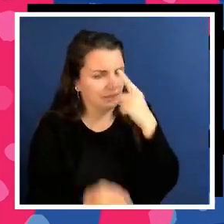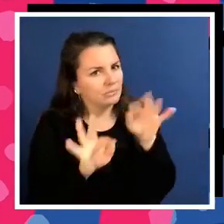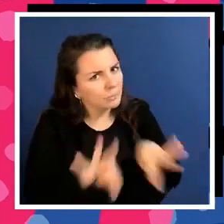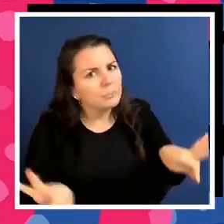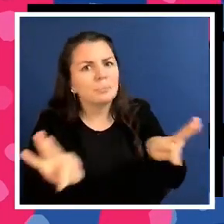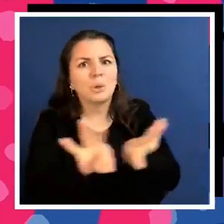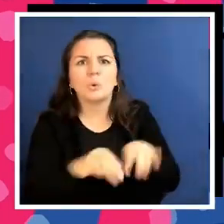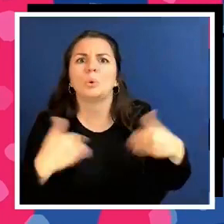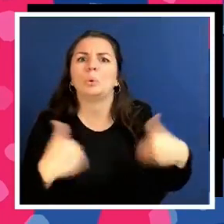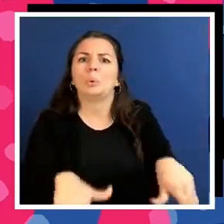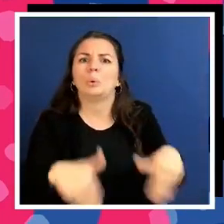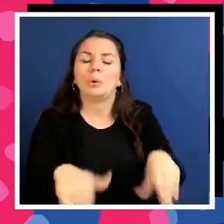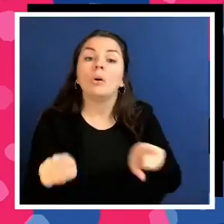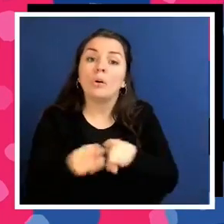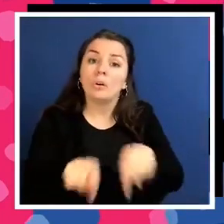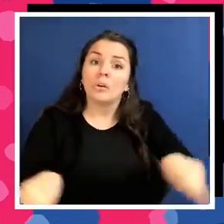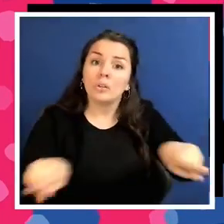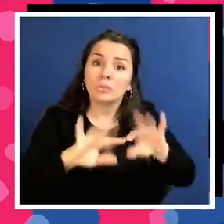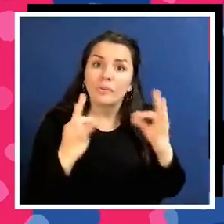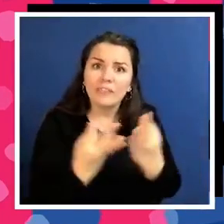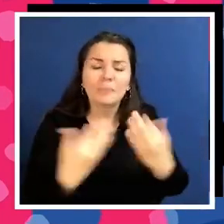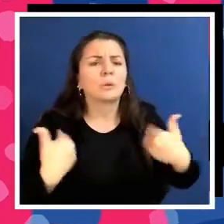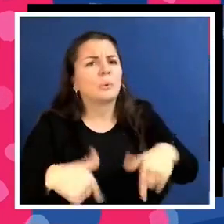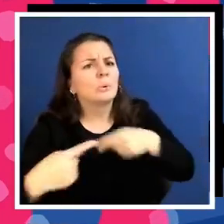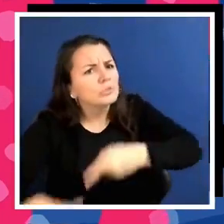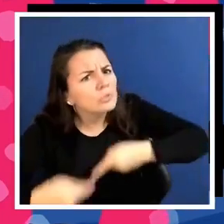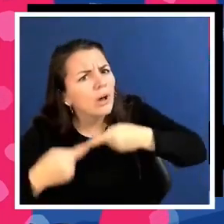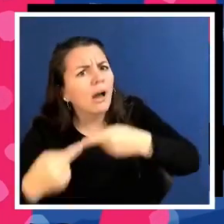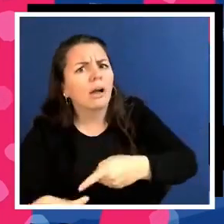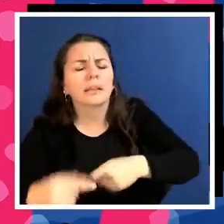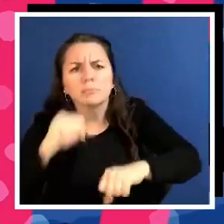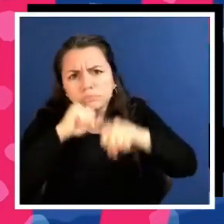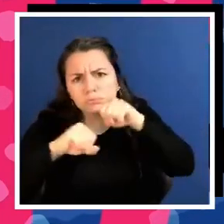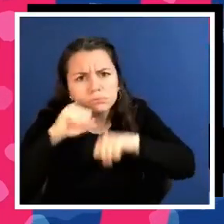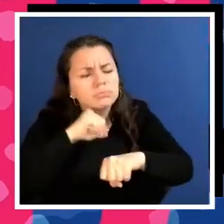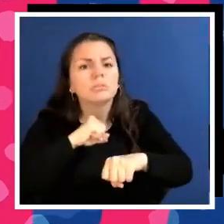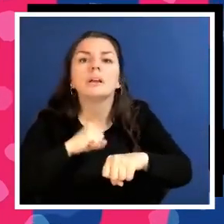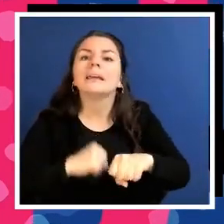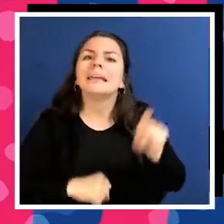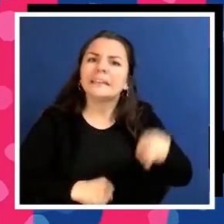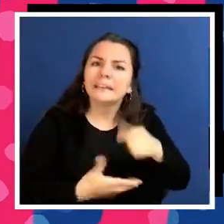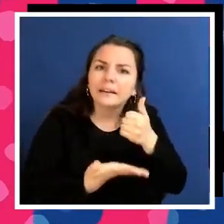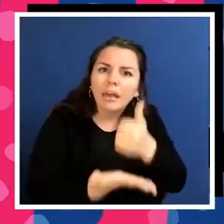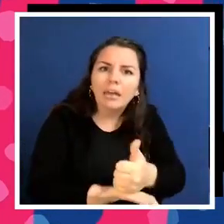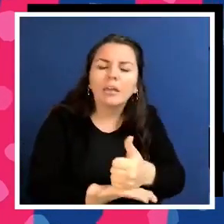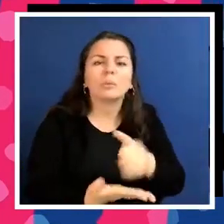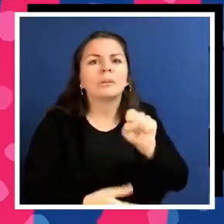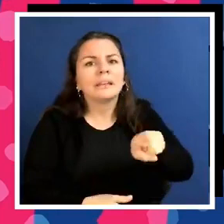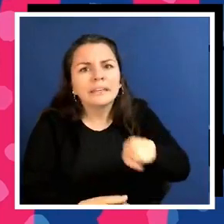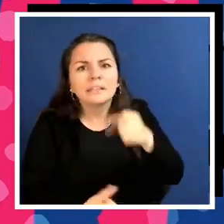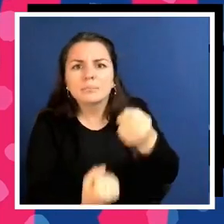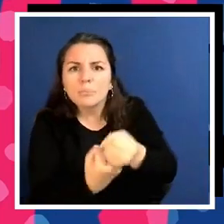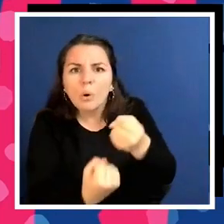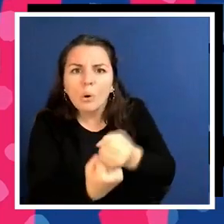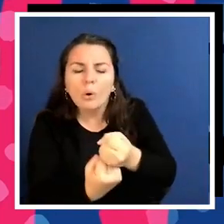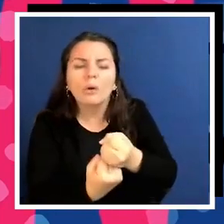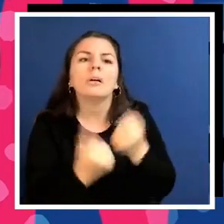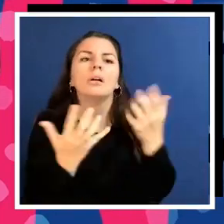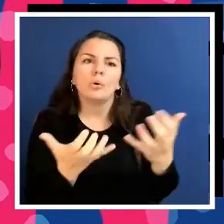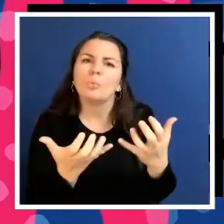TO MANUFACTURE SOME JUSTICE, TO MANUFACTURE SOME OPPORTUNITY.